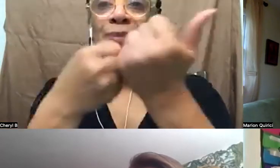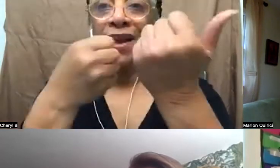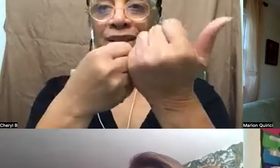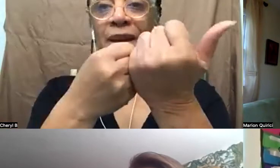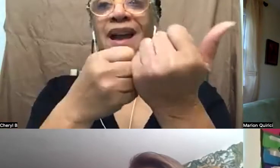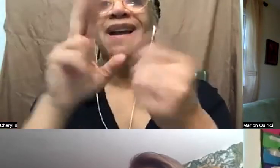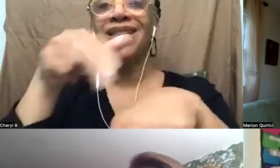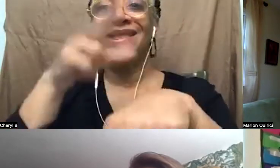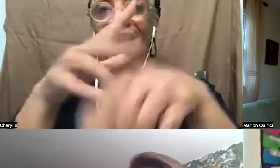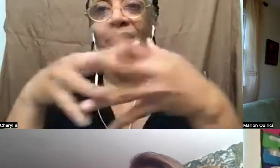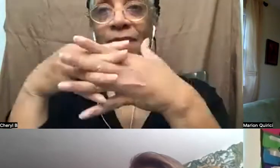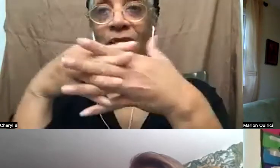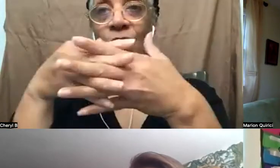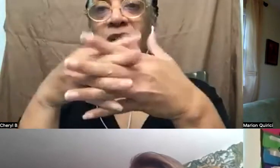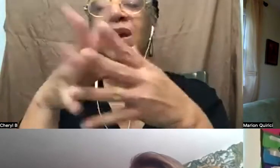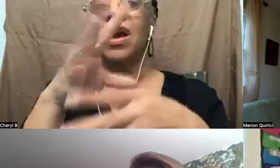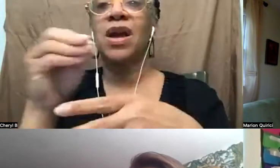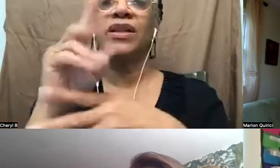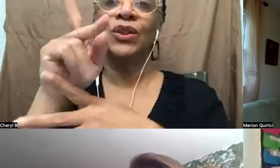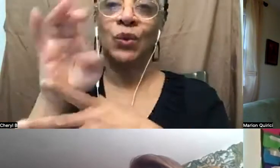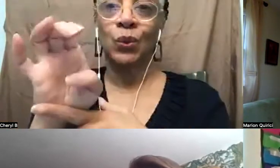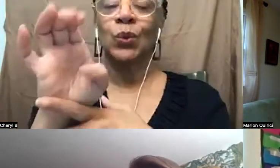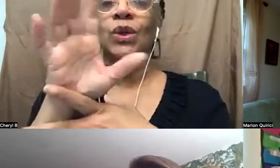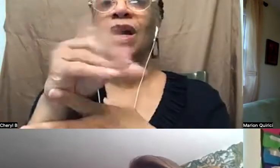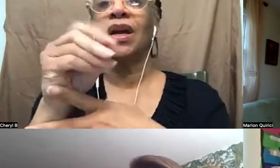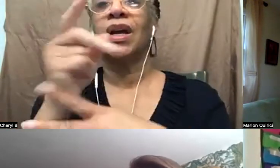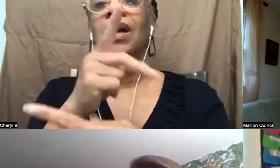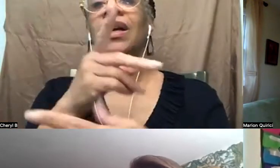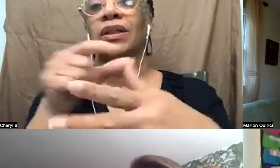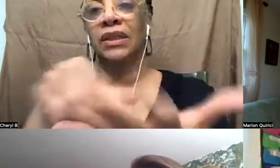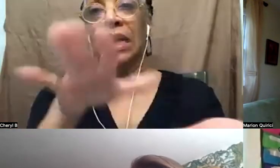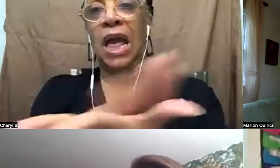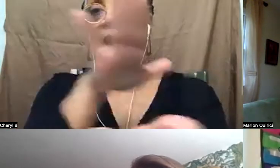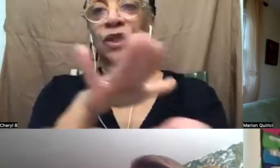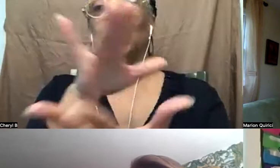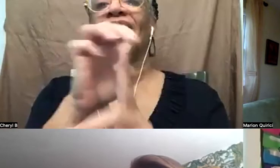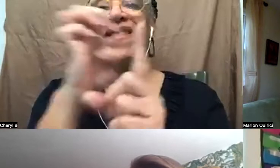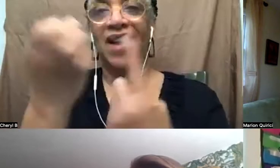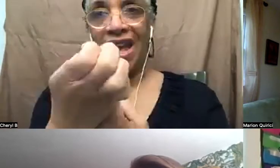student alliance, Duke University Undergraduate Environmental Union, and Blue Devils United.